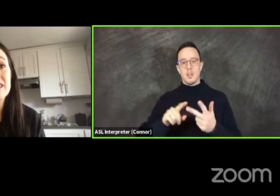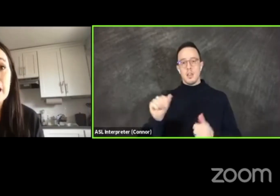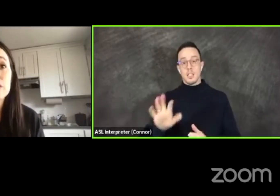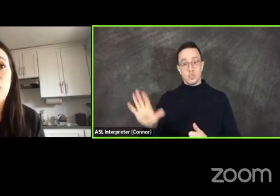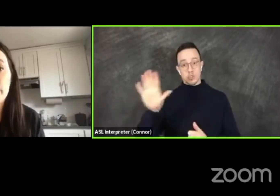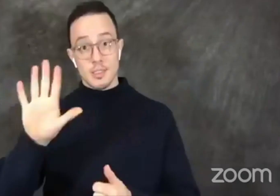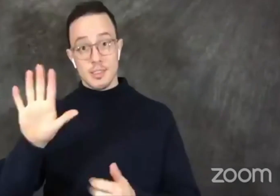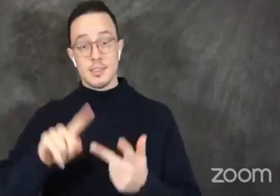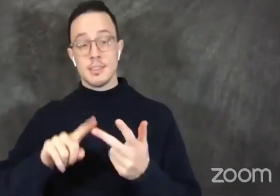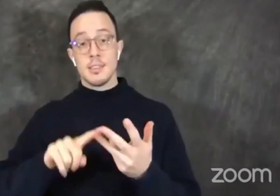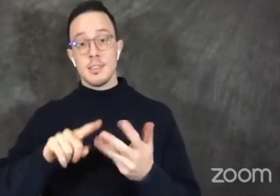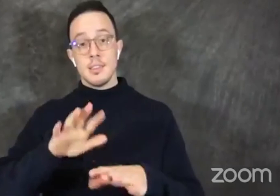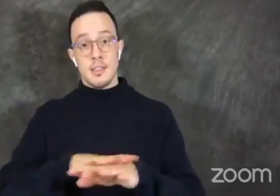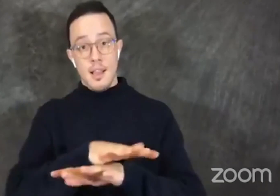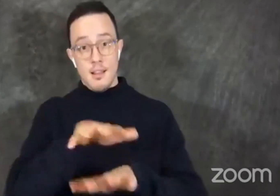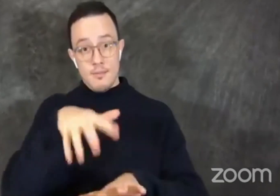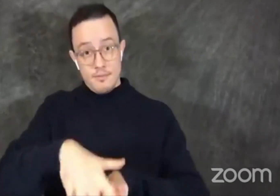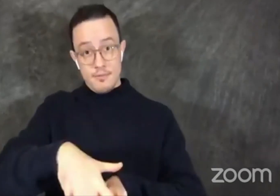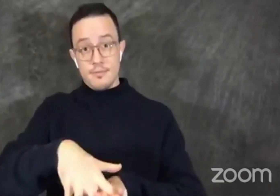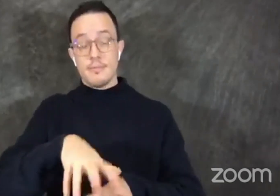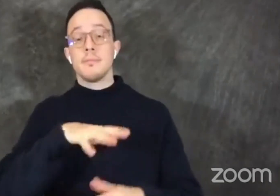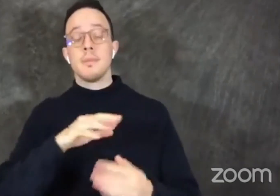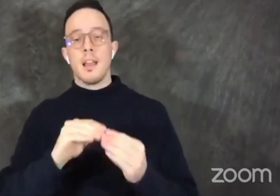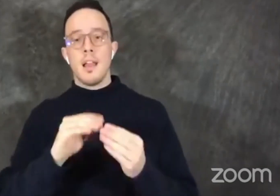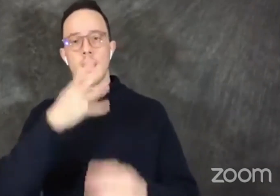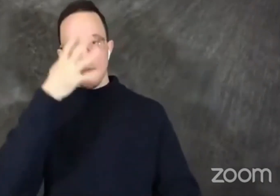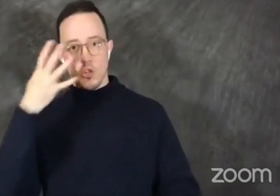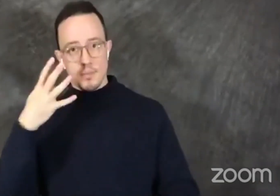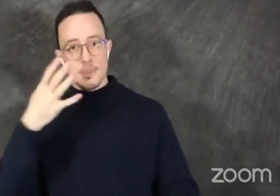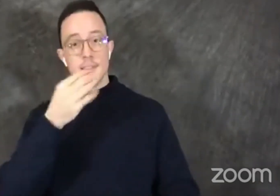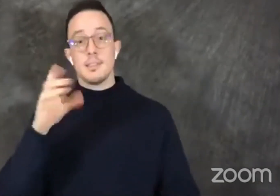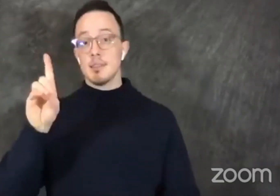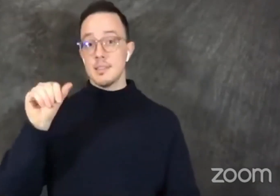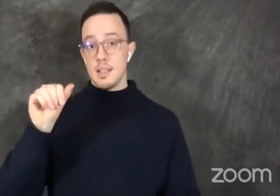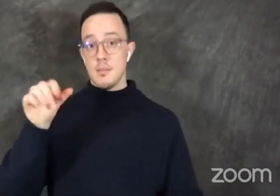DISABLED ARTISTS MAY FACE ADDITIONAL CHALLENGES ACCESSING RESOURCES